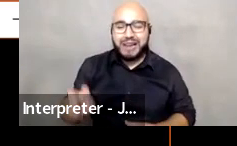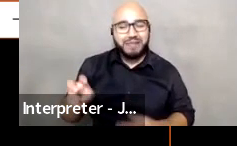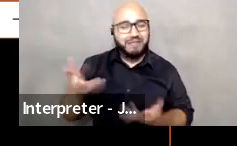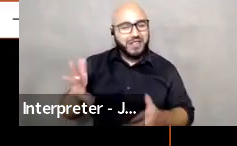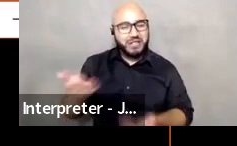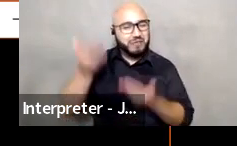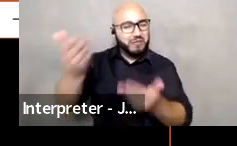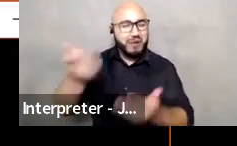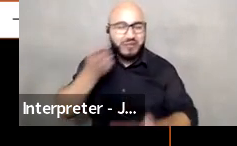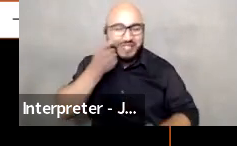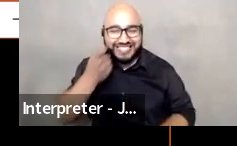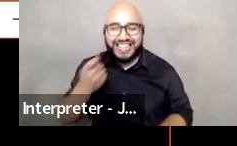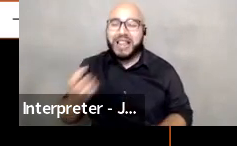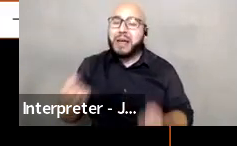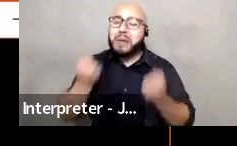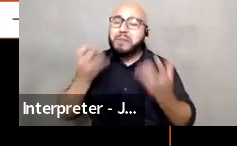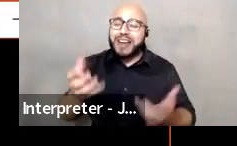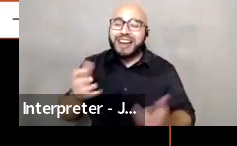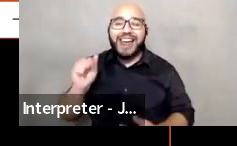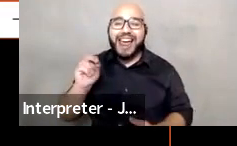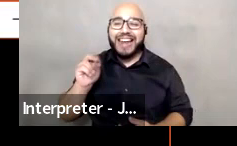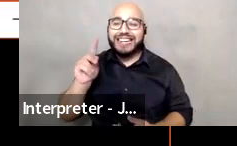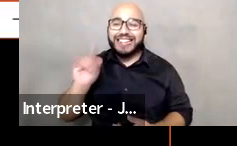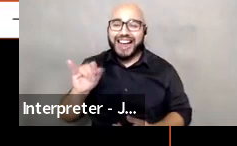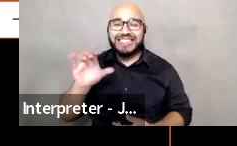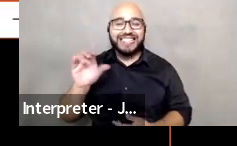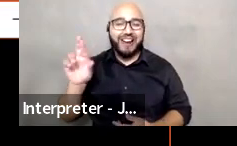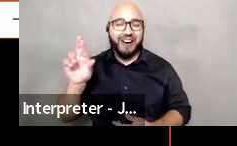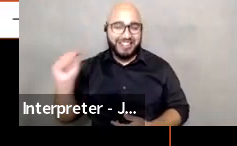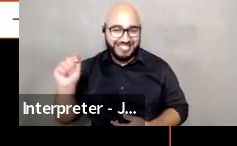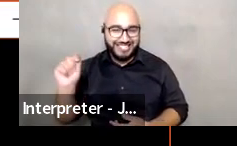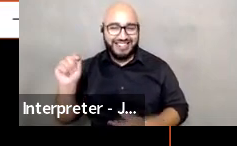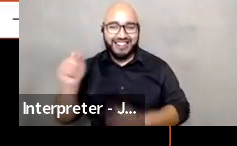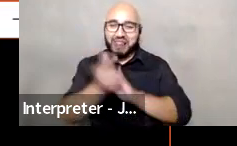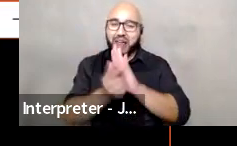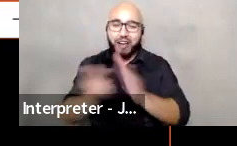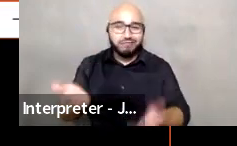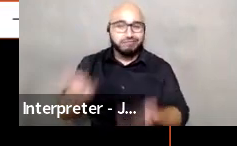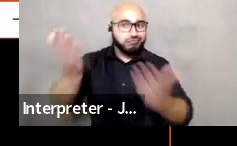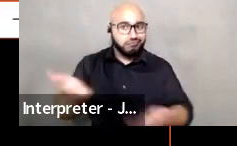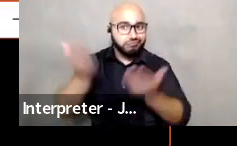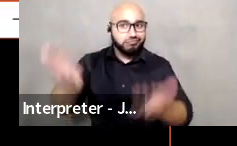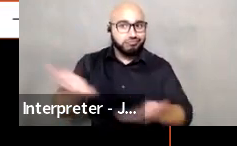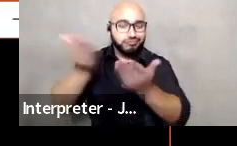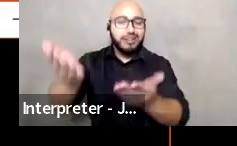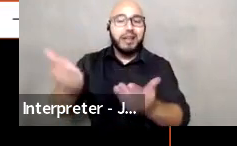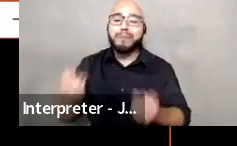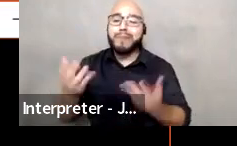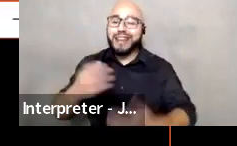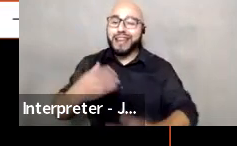Recently, there's been many anti. CRT laws proposed. And and. Many complaints about. The way.